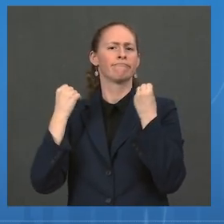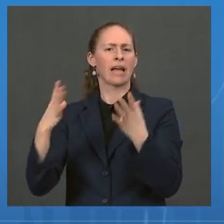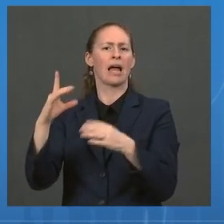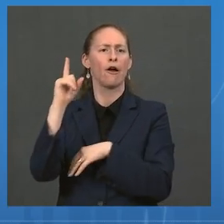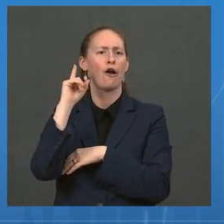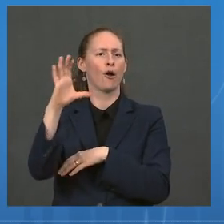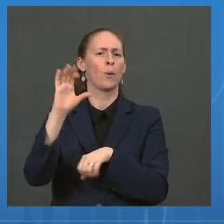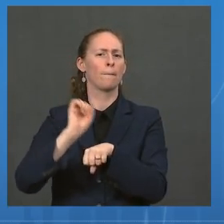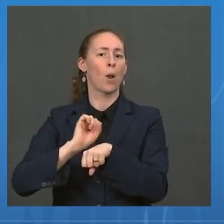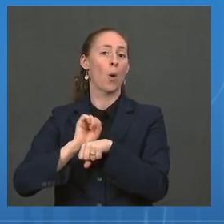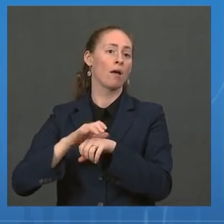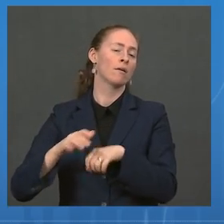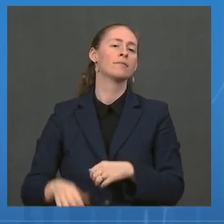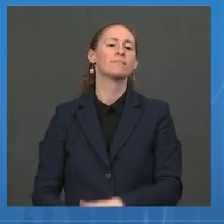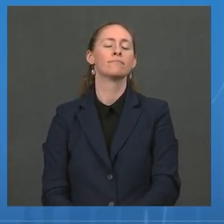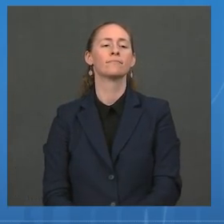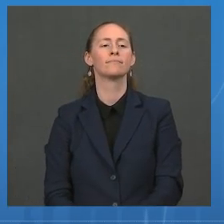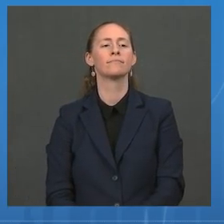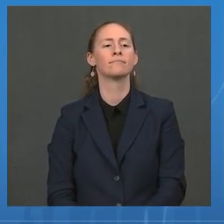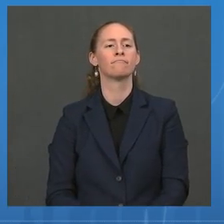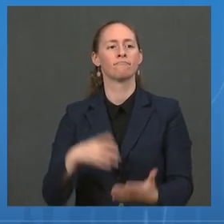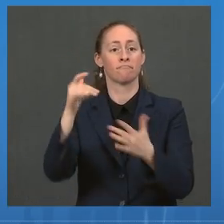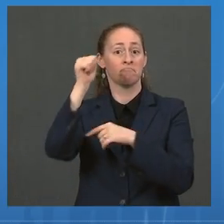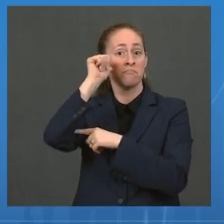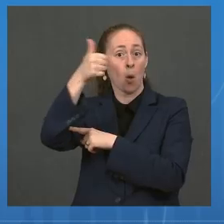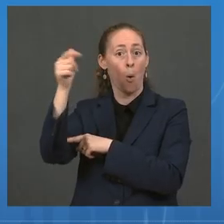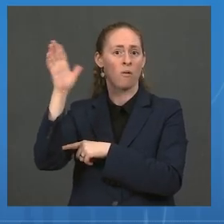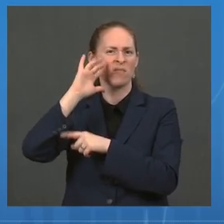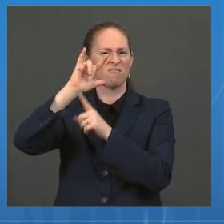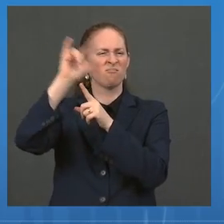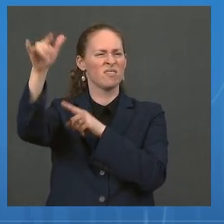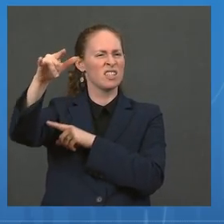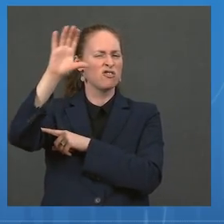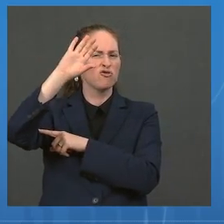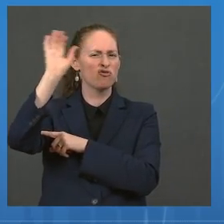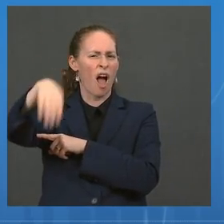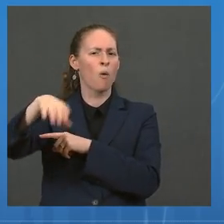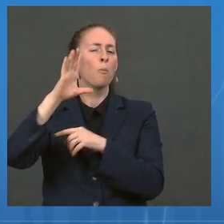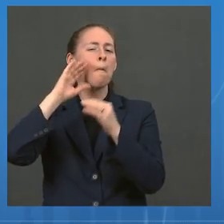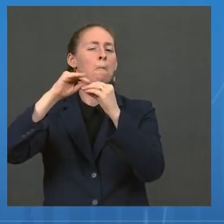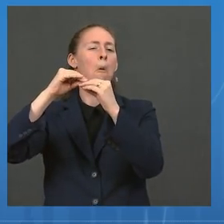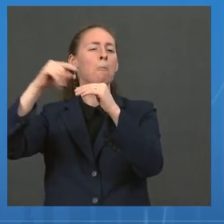I want to make three points today about vaccine requirements. First, vaccine requirements are not new.